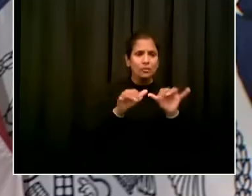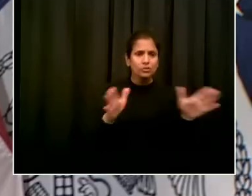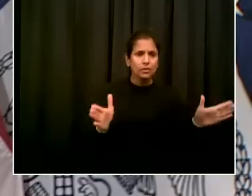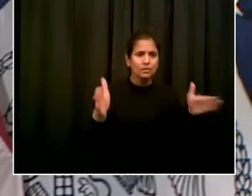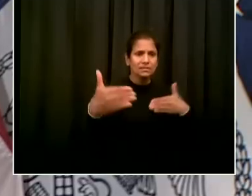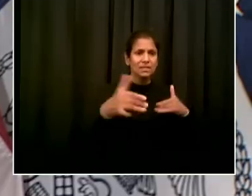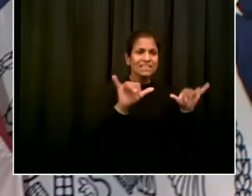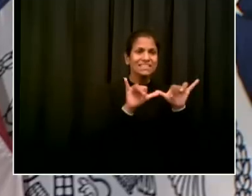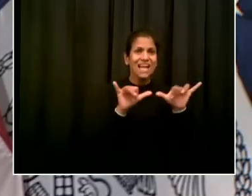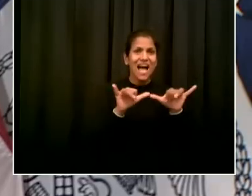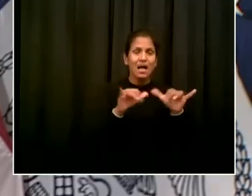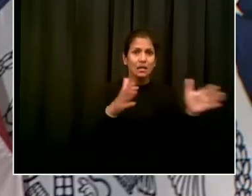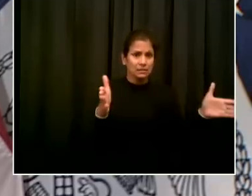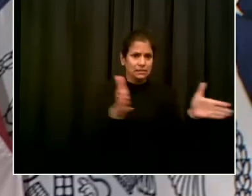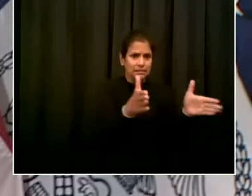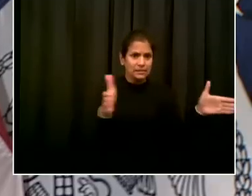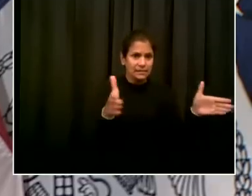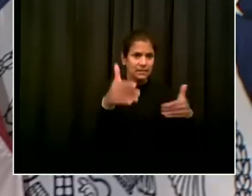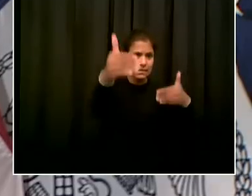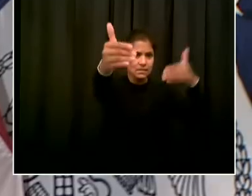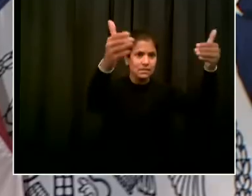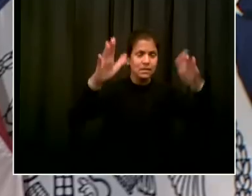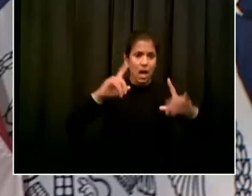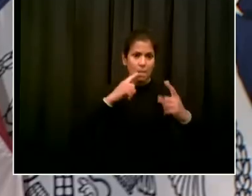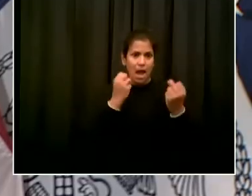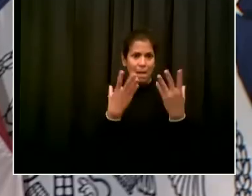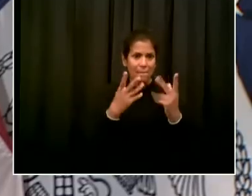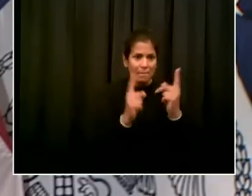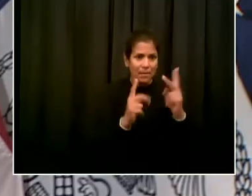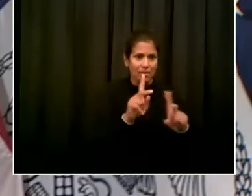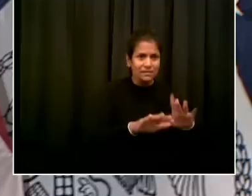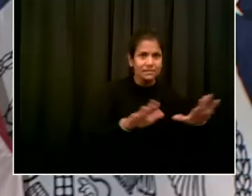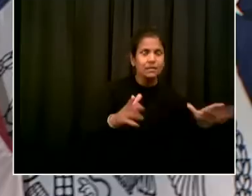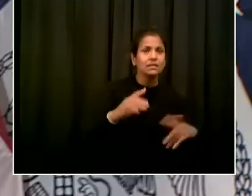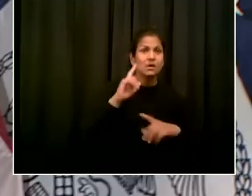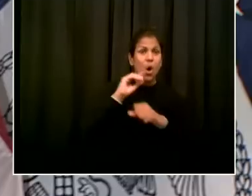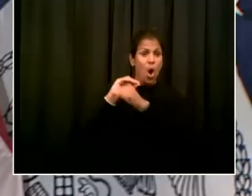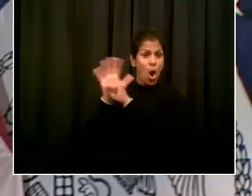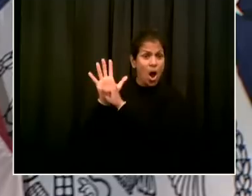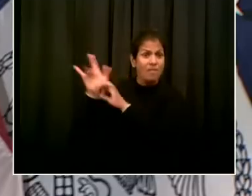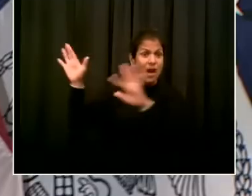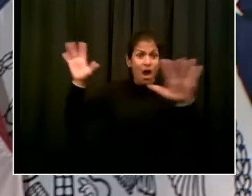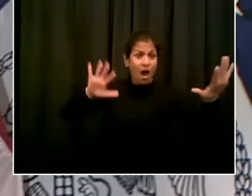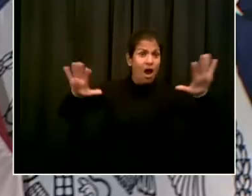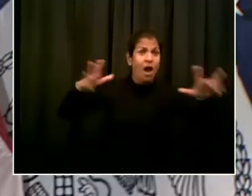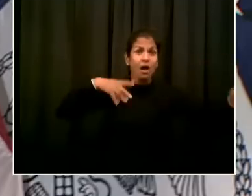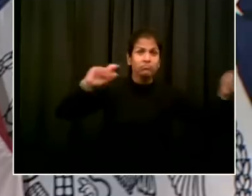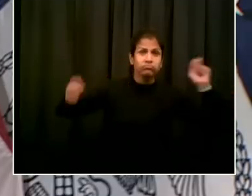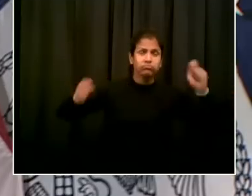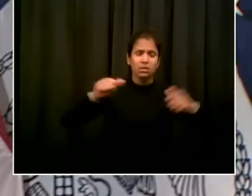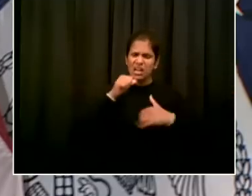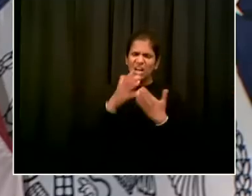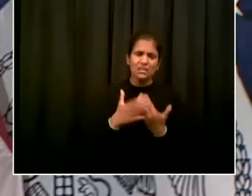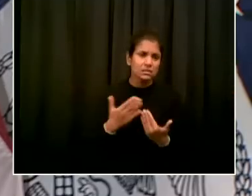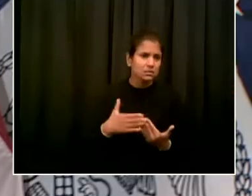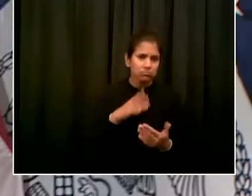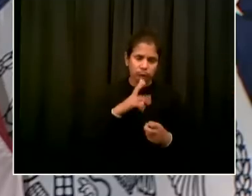MMAKE THAT WORK. WEWE HAVVE OBVIOUSLY BEEN DEALING WITH